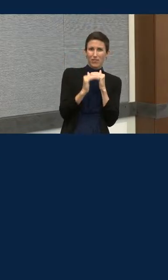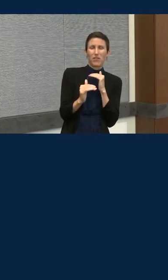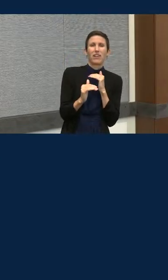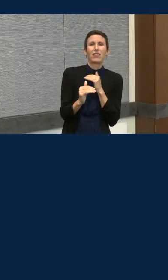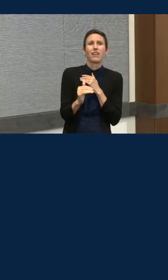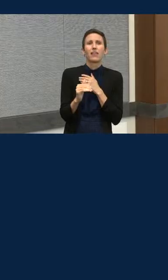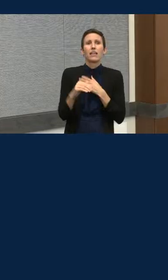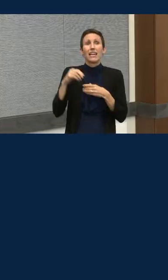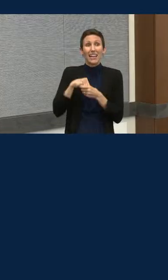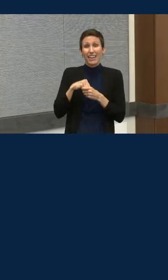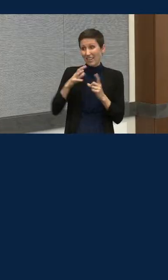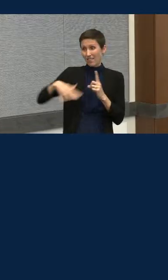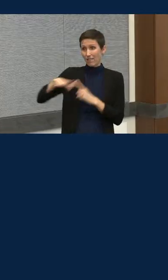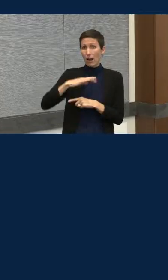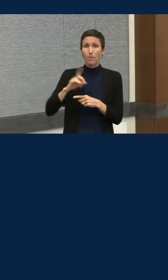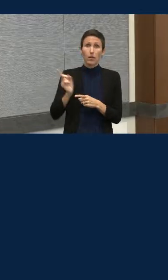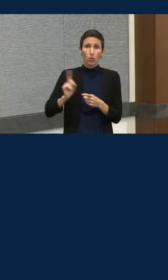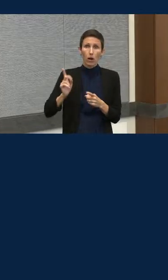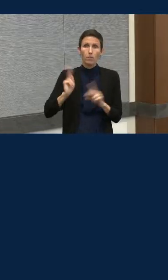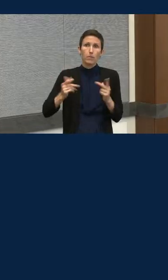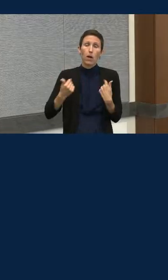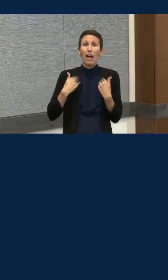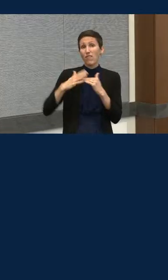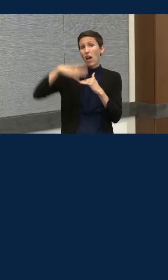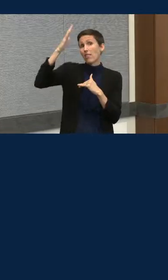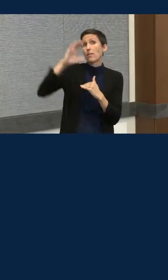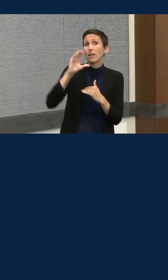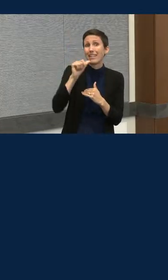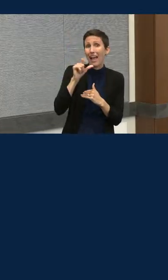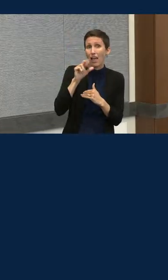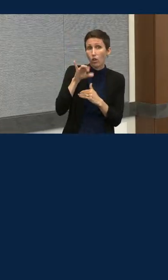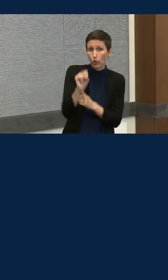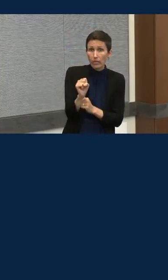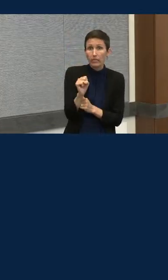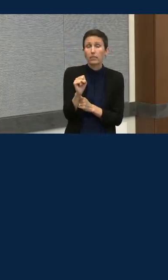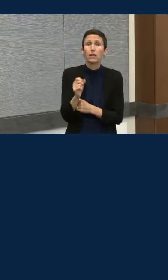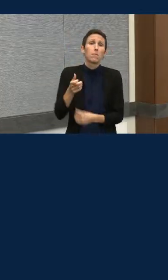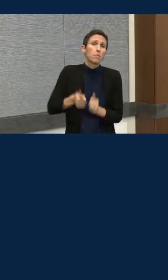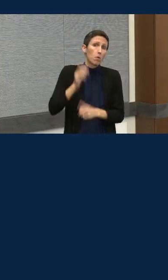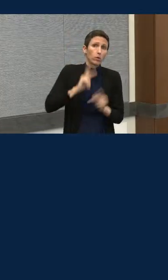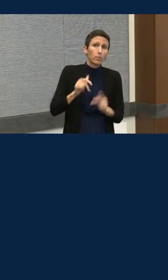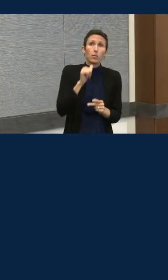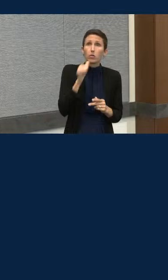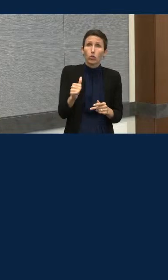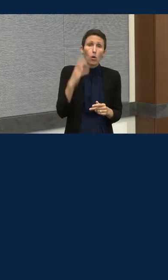unlimited calories for many people, very little hard labor for many people, there is a